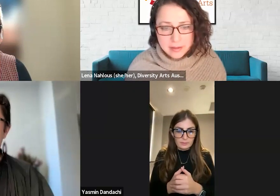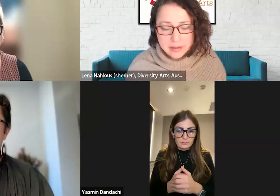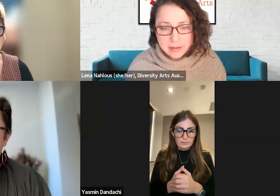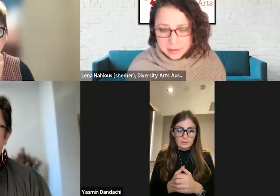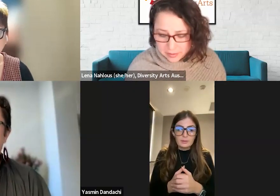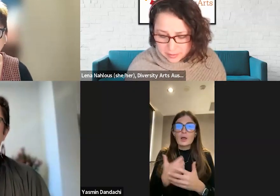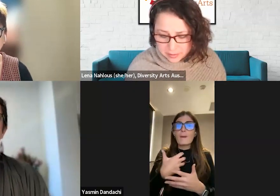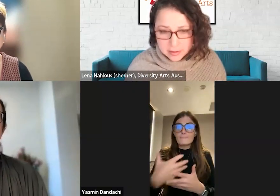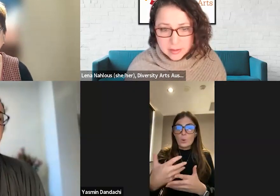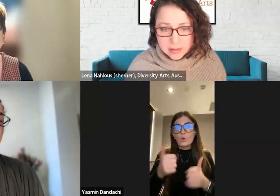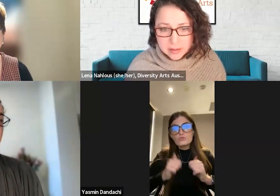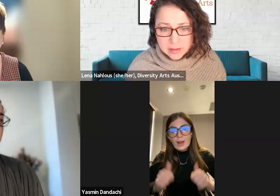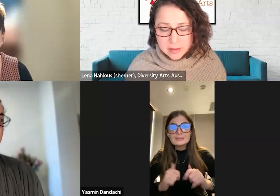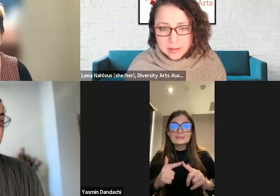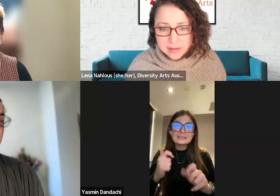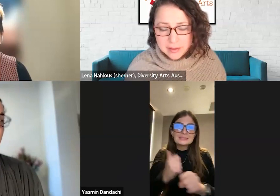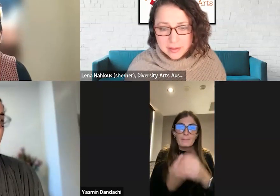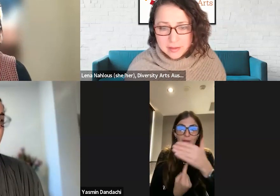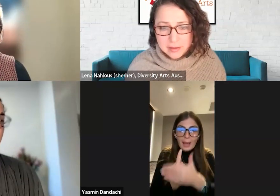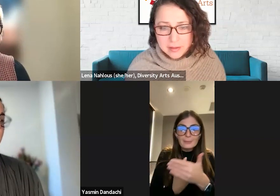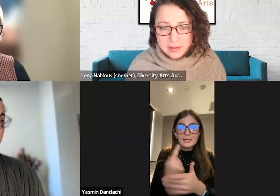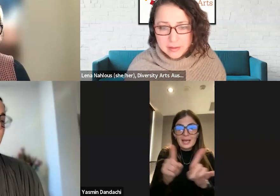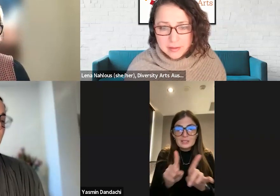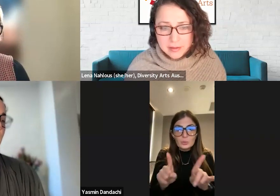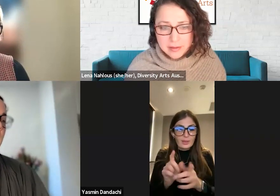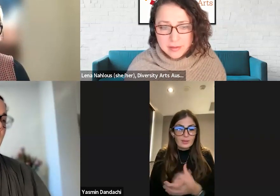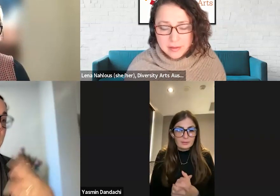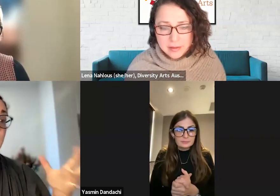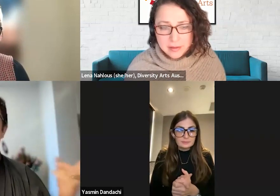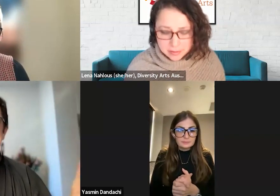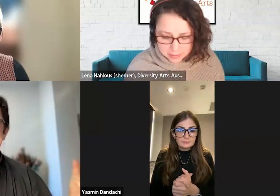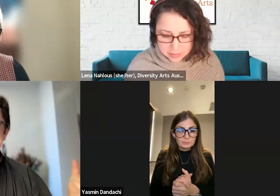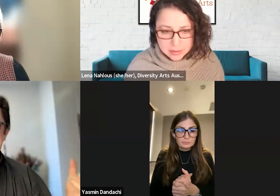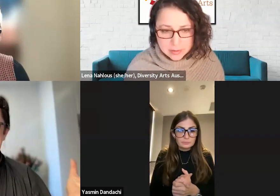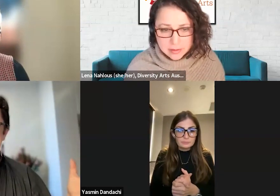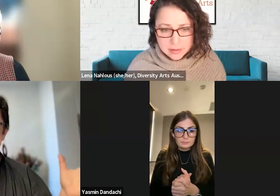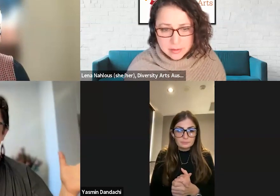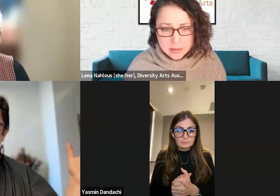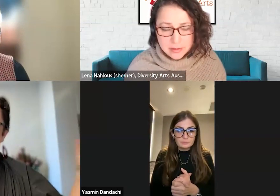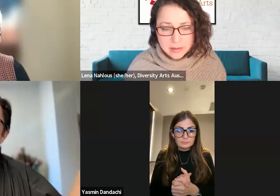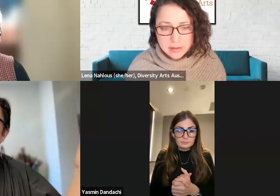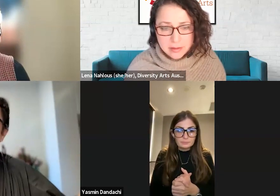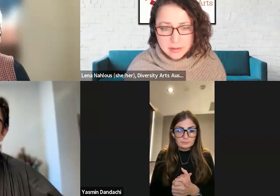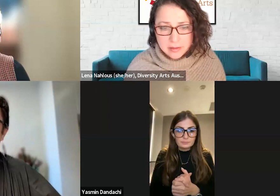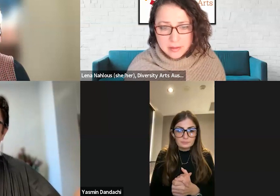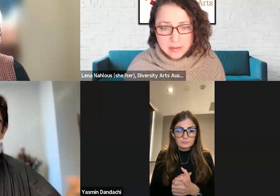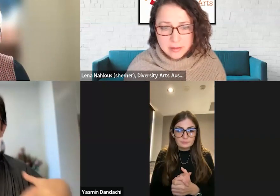And also that money does not have to necessarily come from public funding,